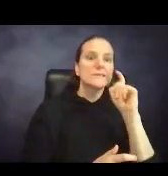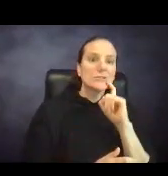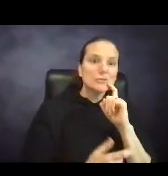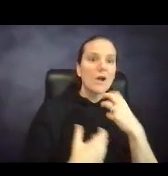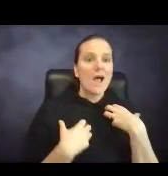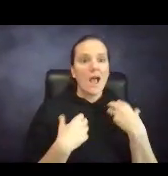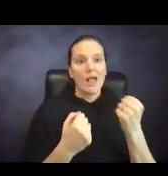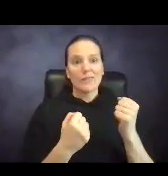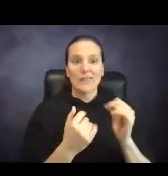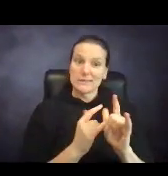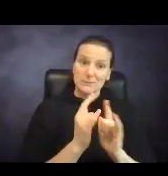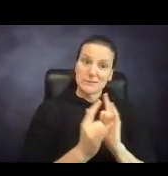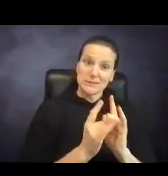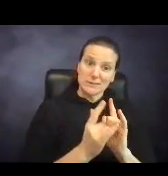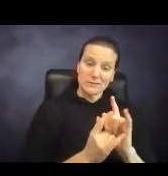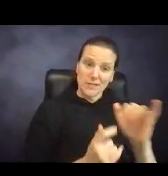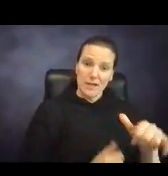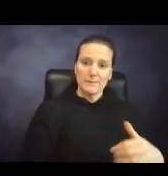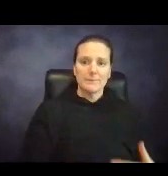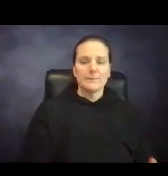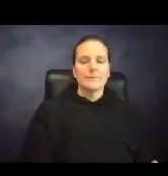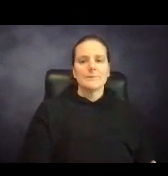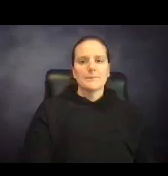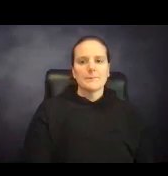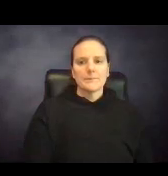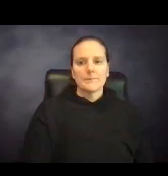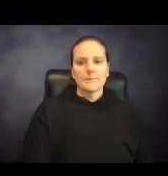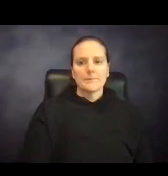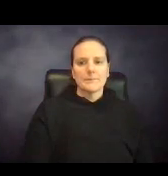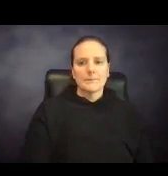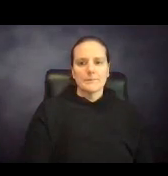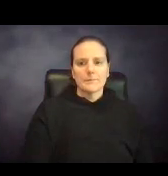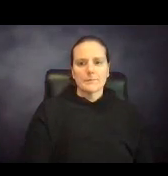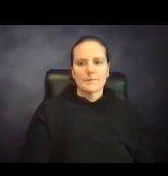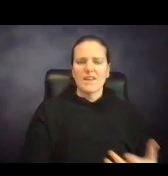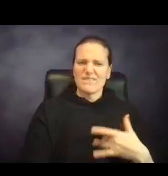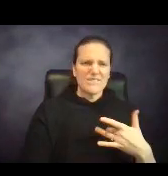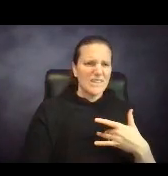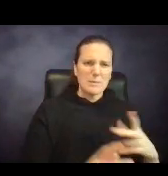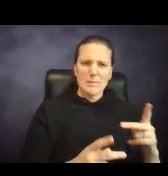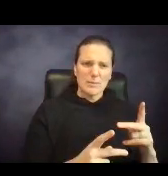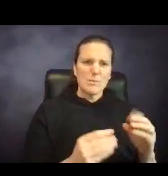Those are topics that I'm, people are feeling more and more comfortable to come and ask questions about that.